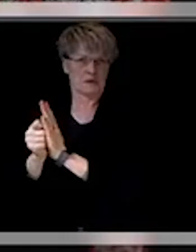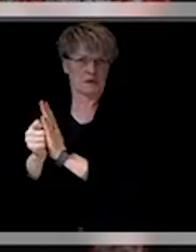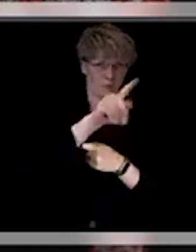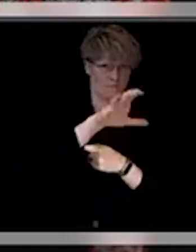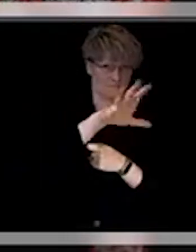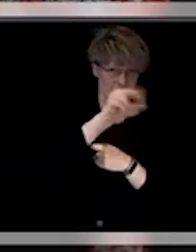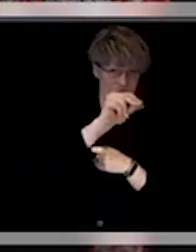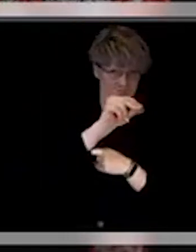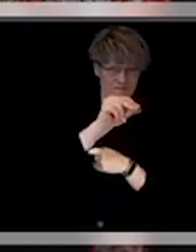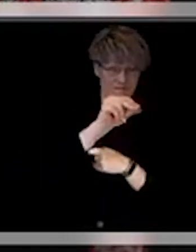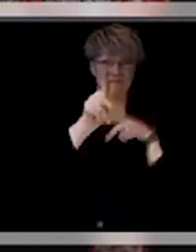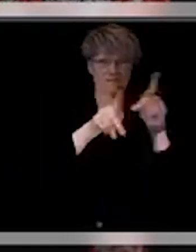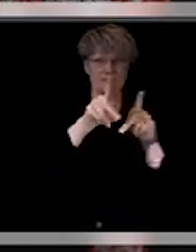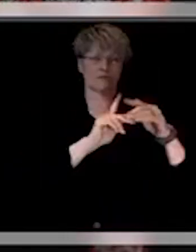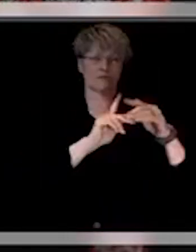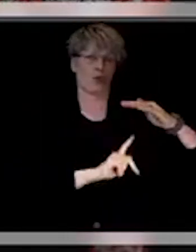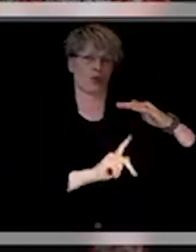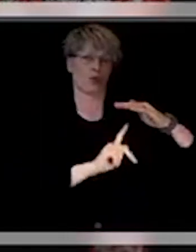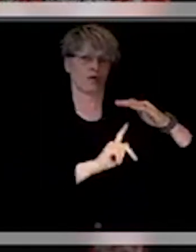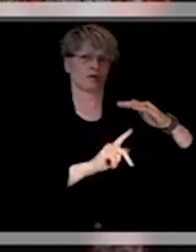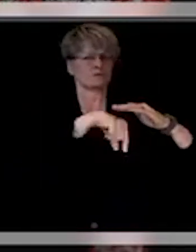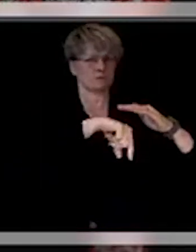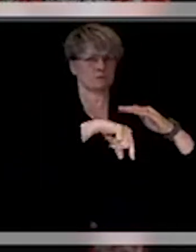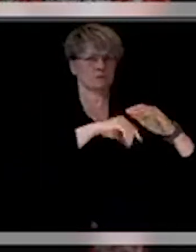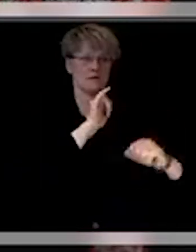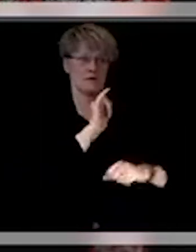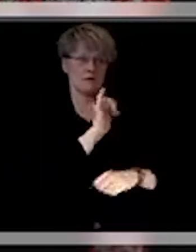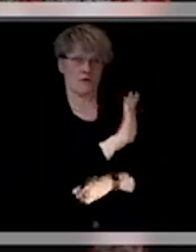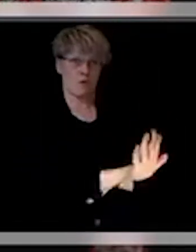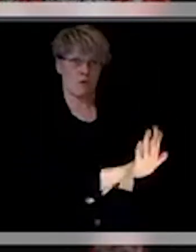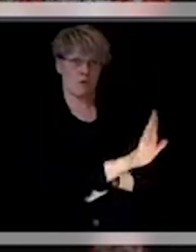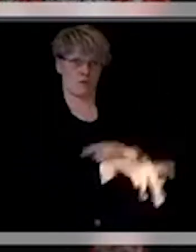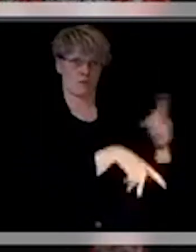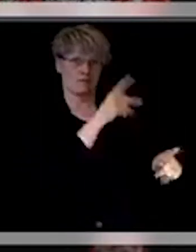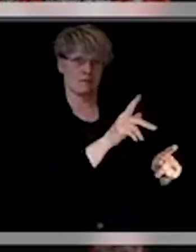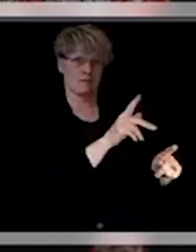Those are people who have been close contacts of the people who have tested positive and